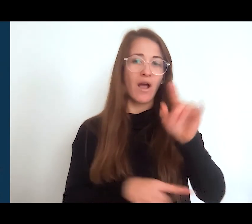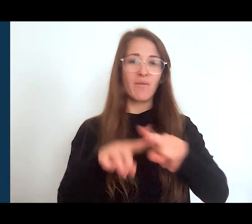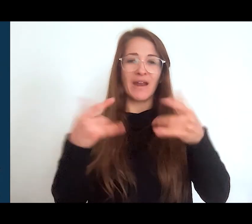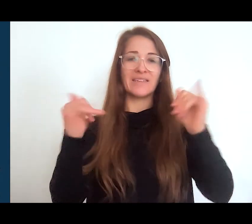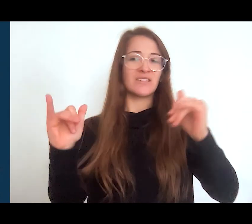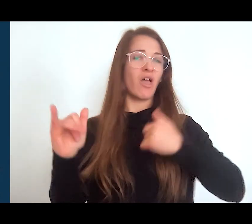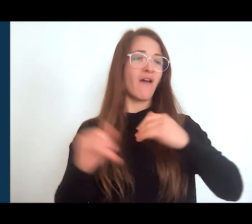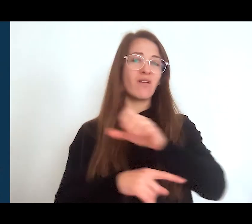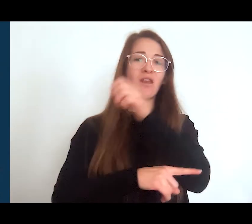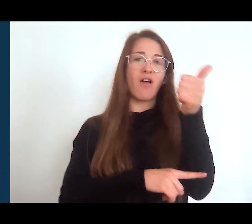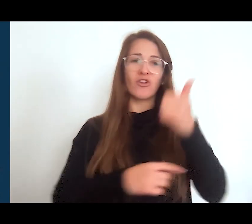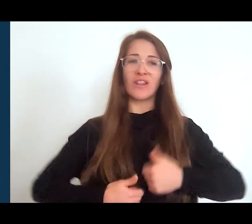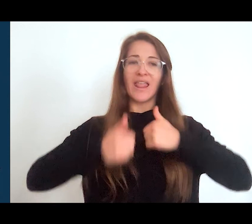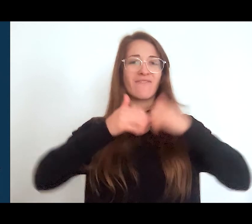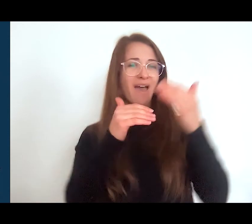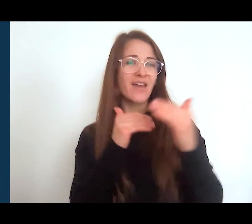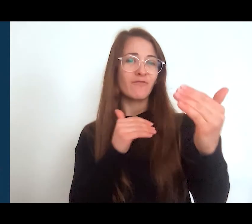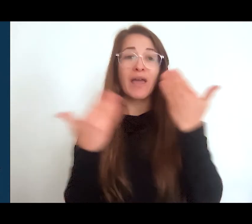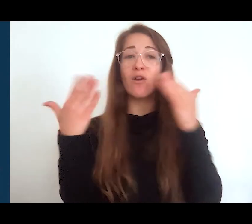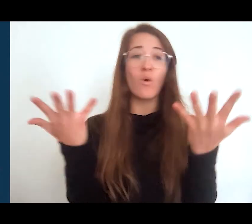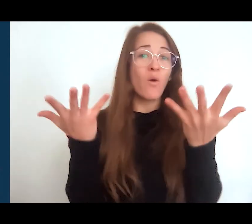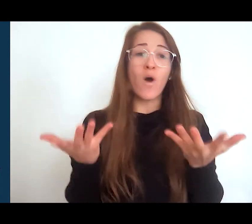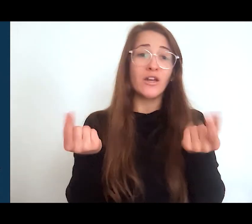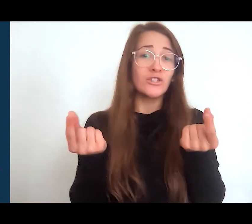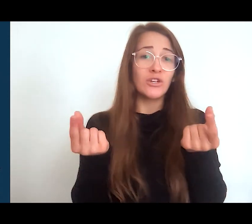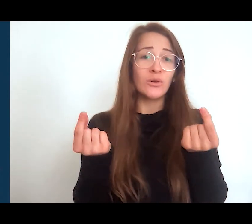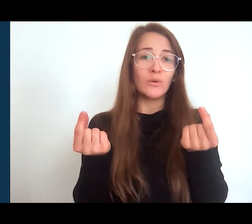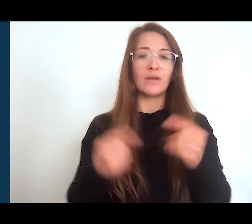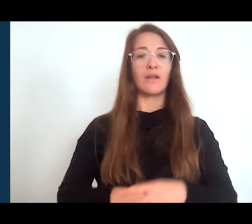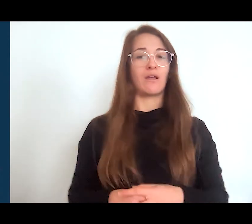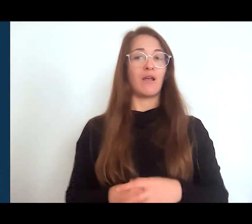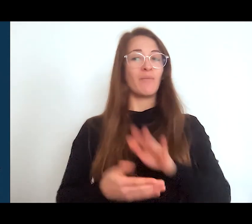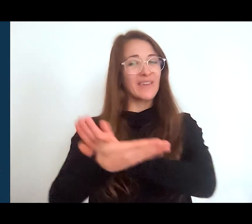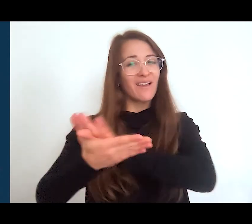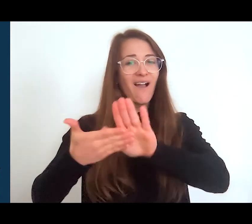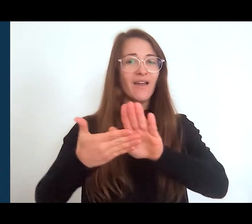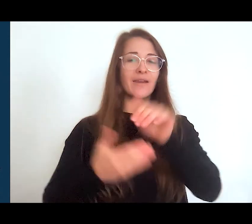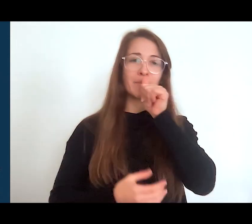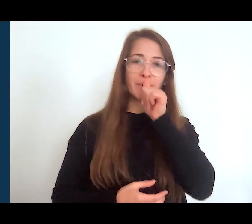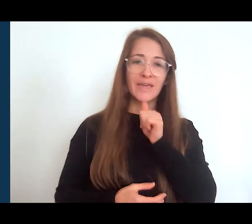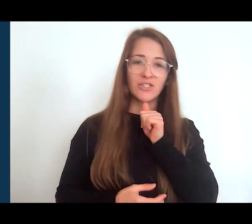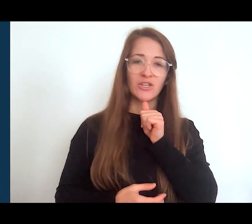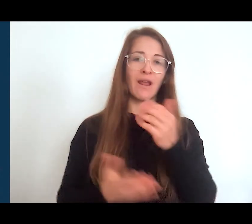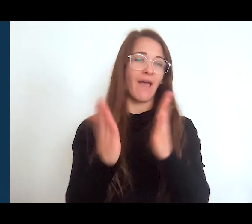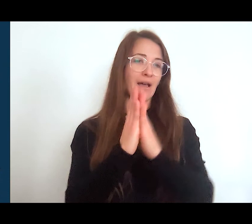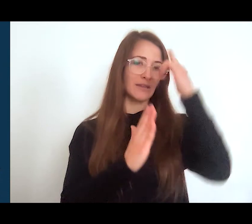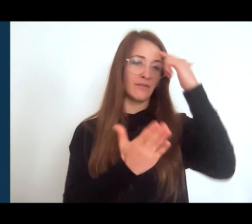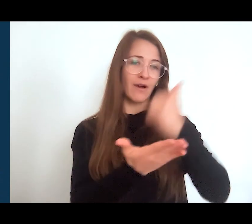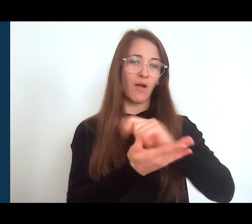I LOVE DRNY, BUT I HAVE A LIVE AHEAD OF ME AND I DON'T KNOW WHAT I WANT TO DO WITH IT YET.